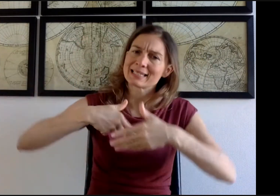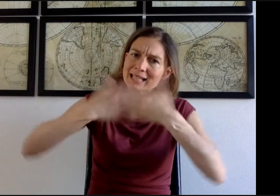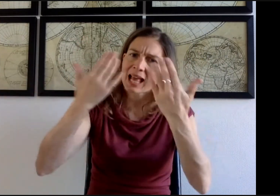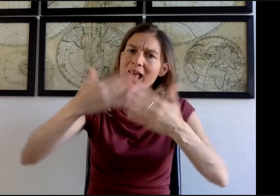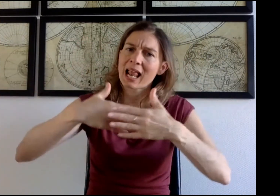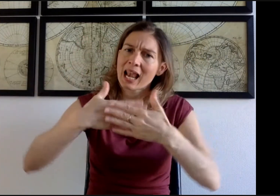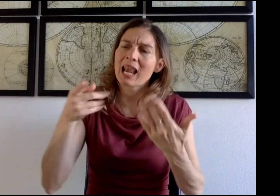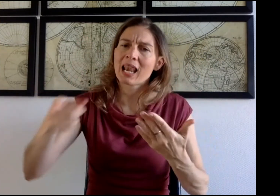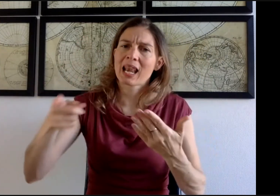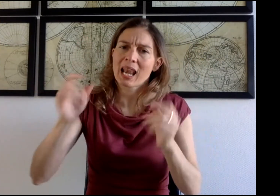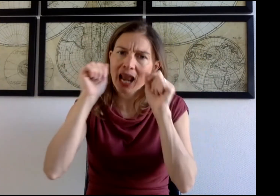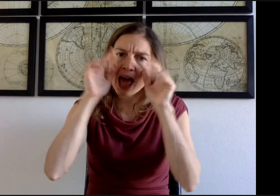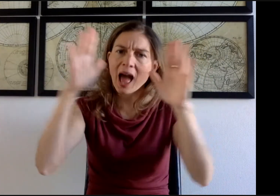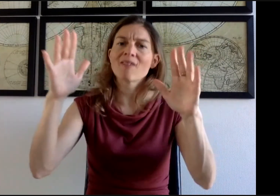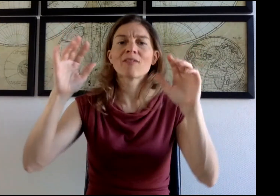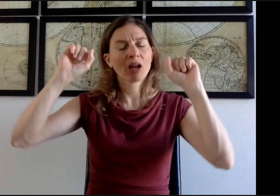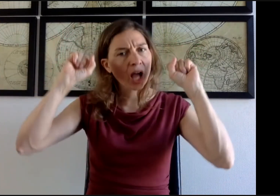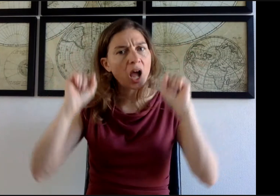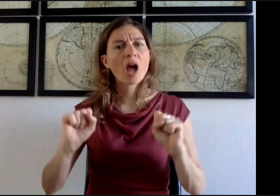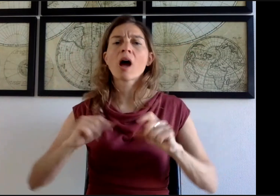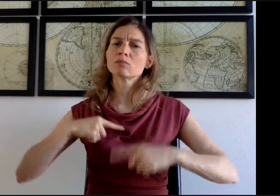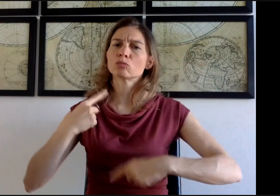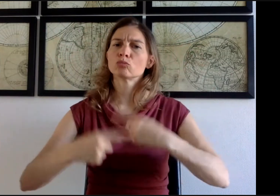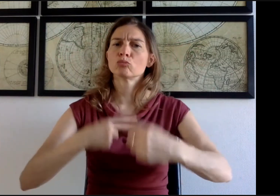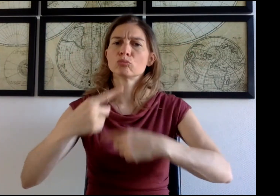of development of their personal autonomy.